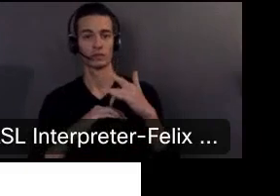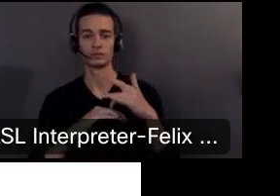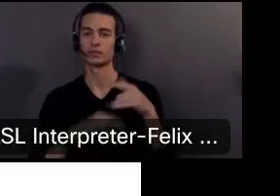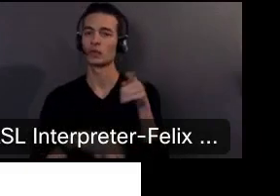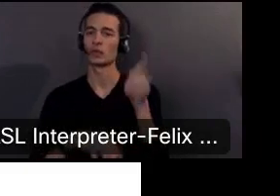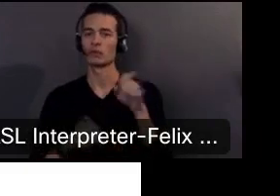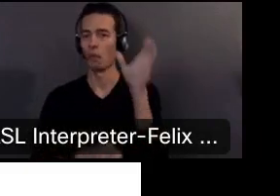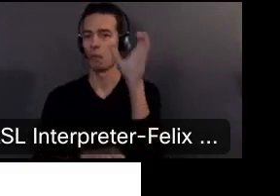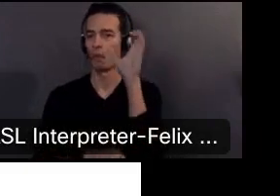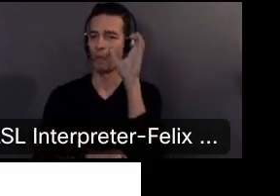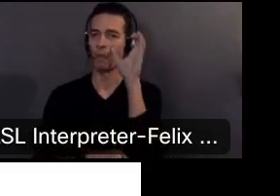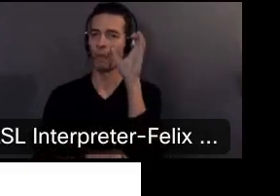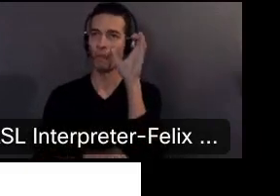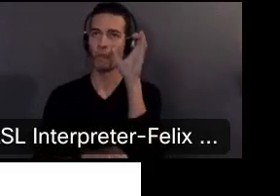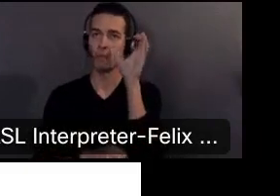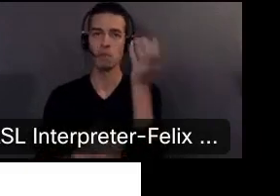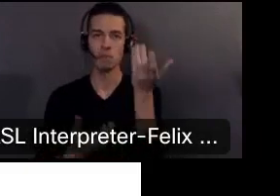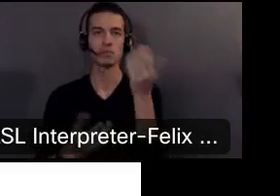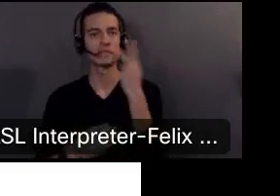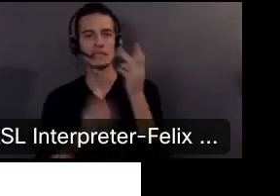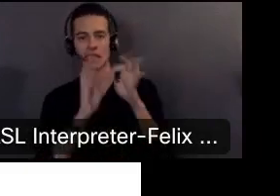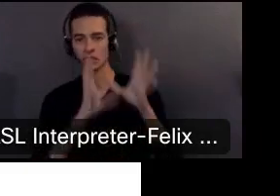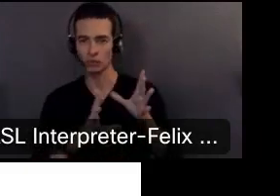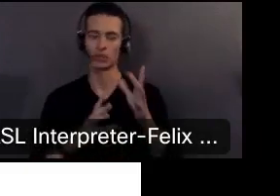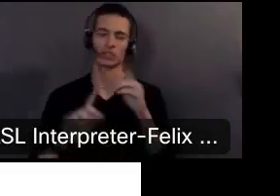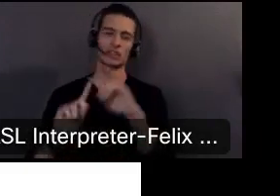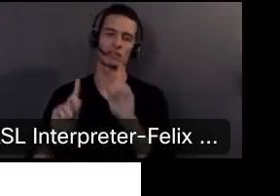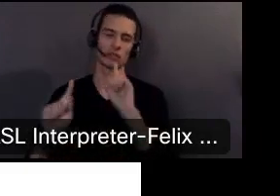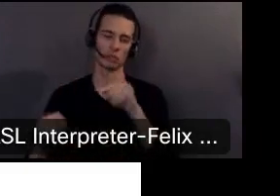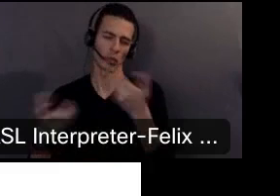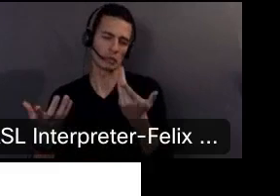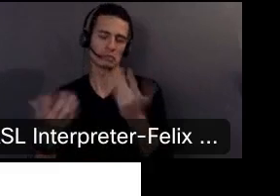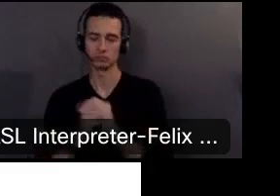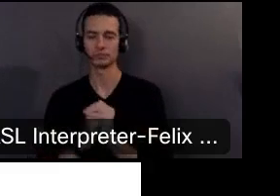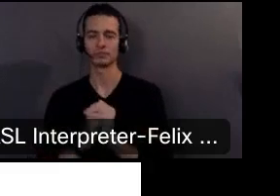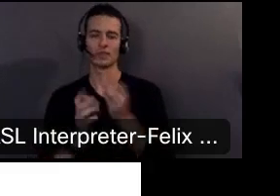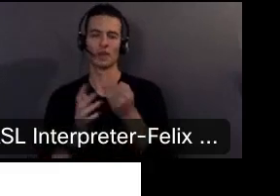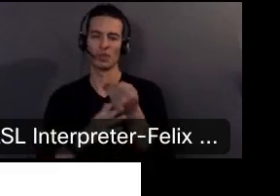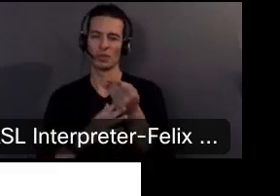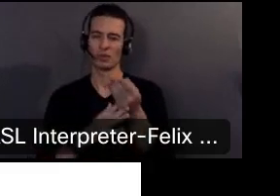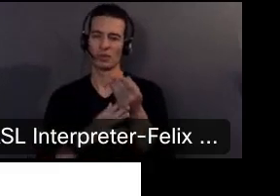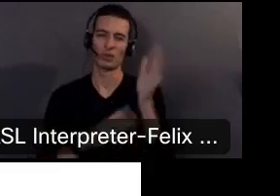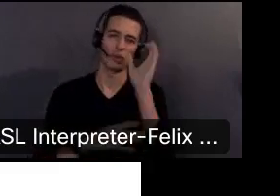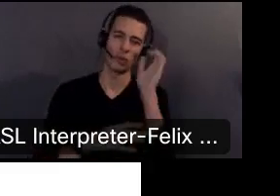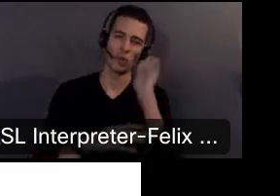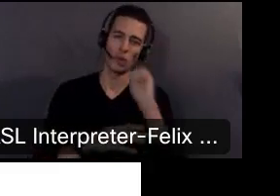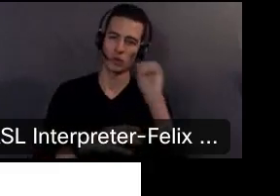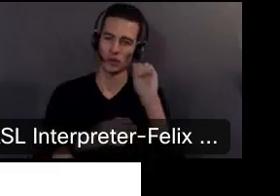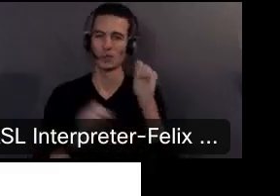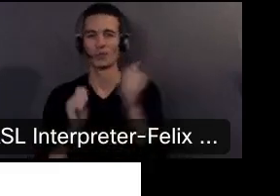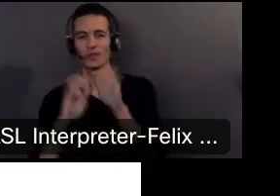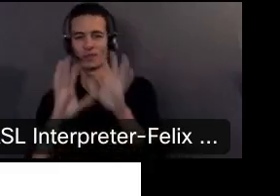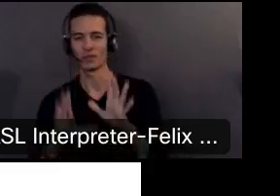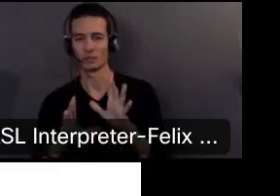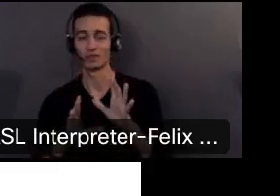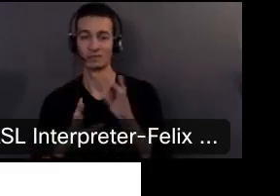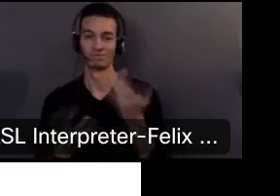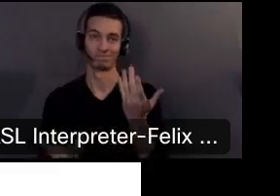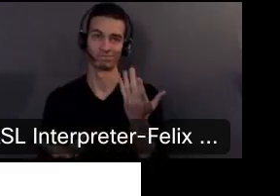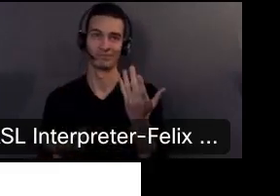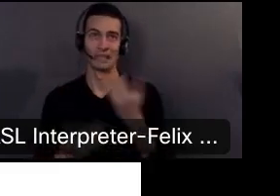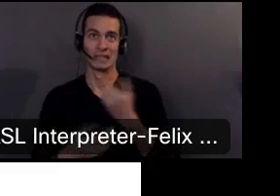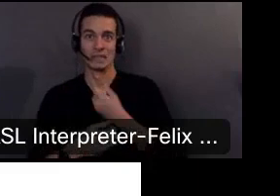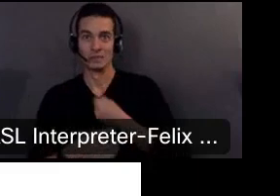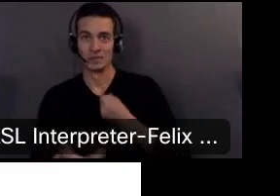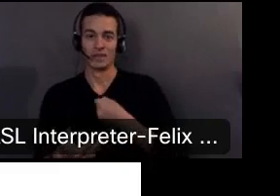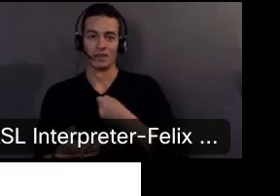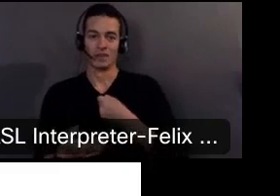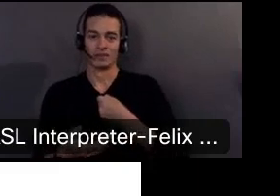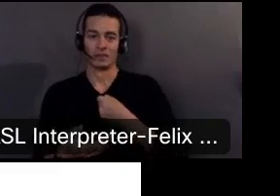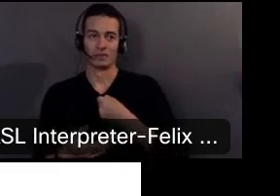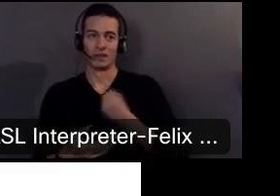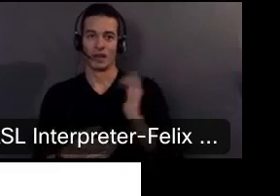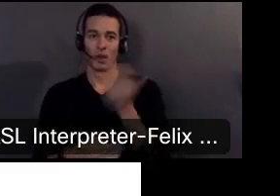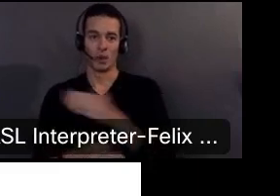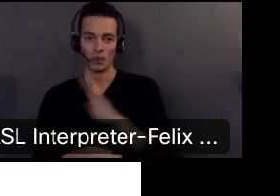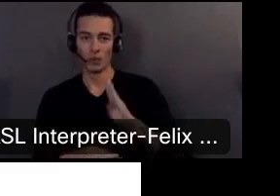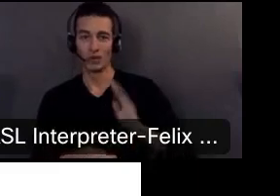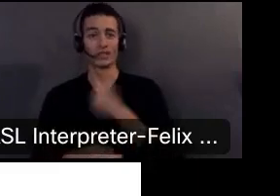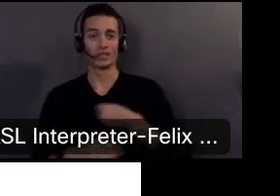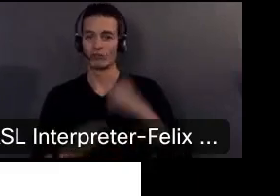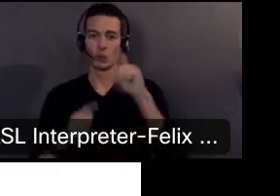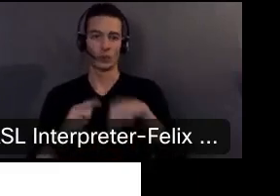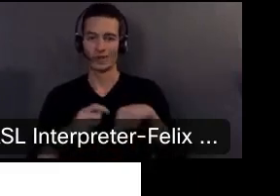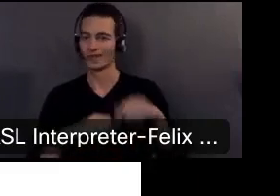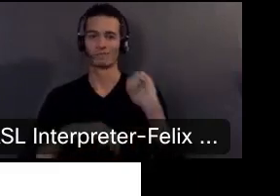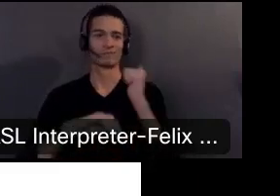Uh, that are local hospitals and other reports, uh, through audio and, uh, with that understood, I apologize on behalf of the of the board that we could not get that working and also that we're running about 15 minutes late.